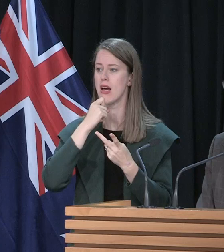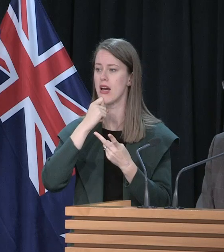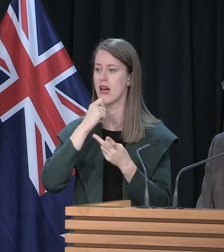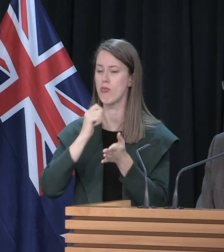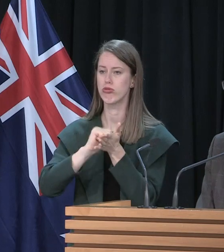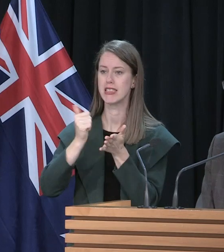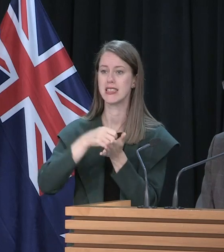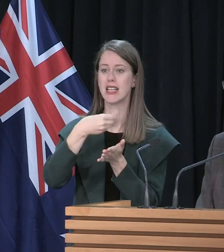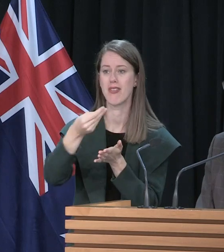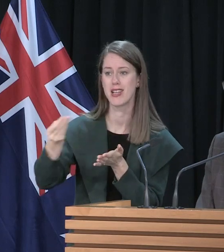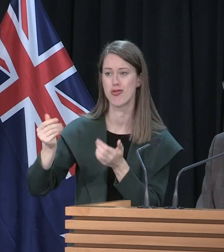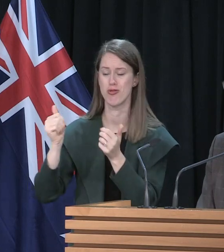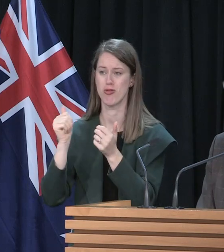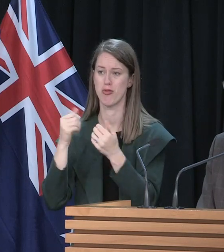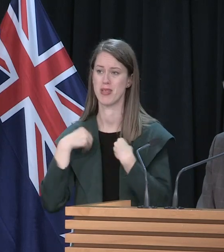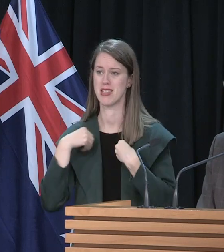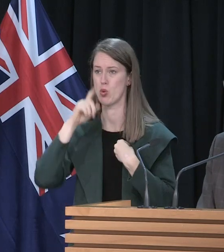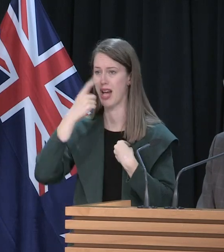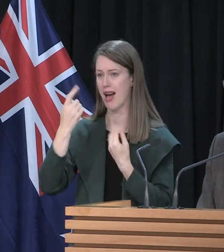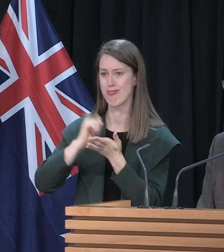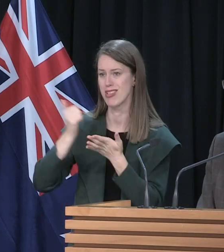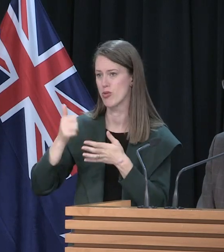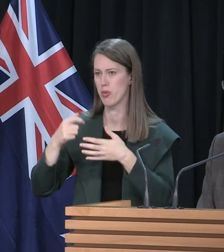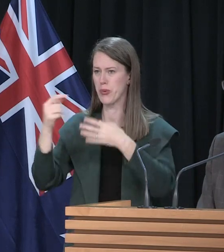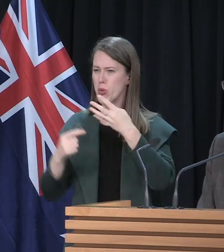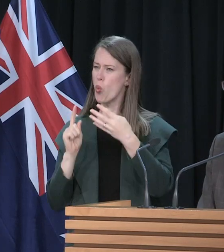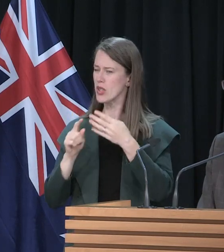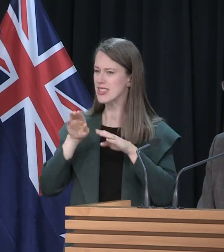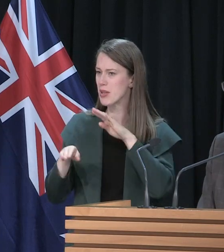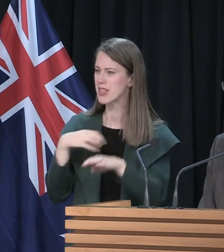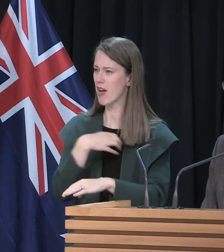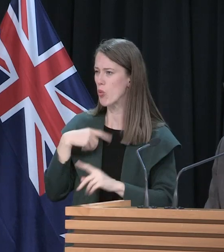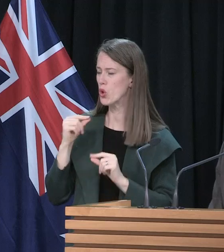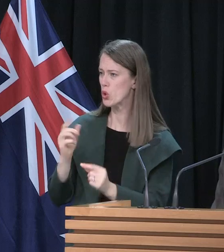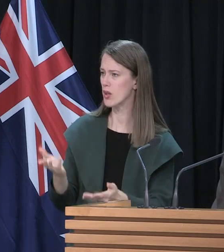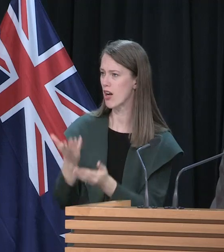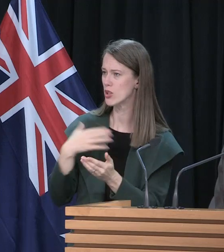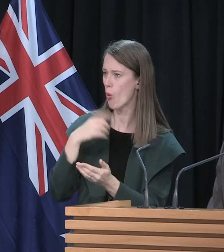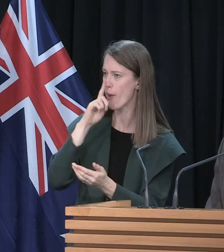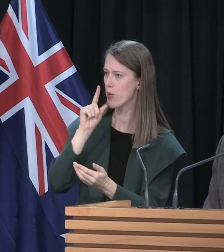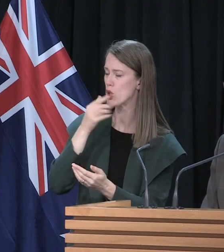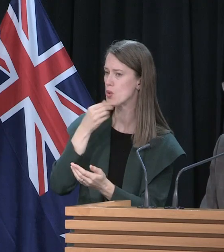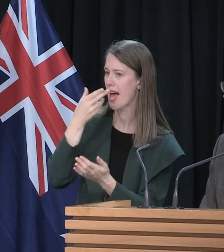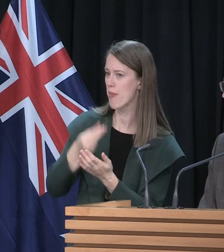going to be spending more money on media? Are you going to be taking portable printers